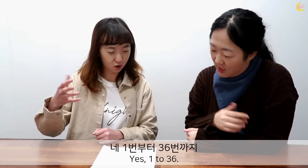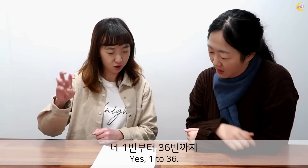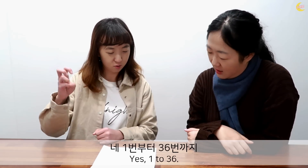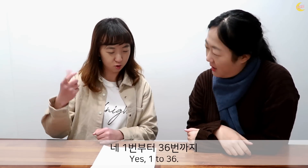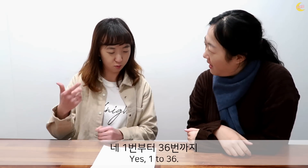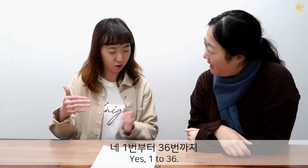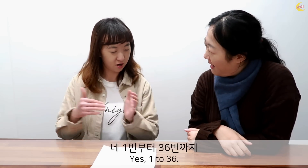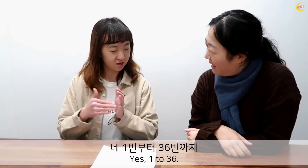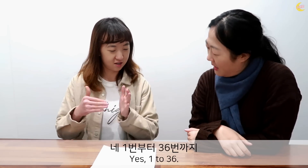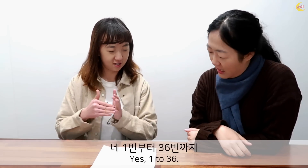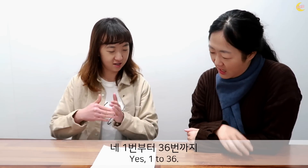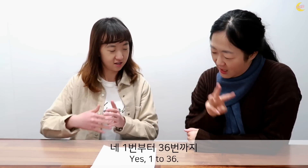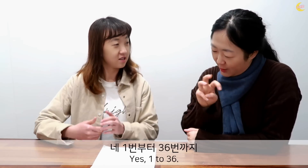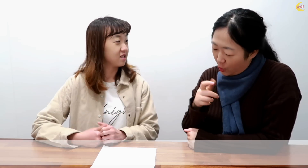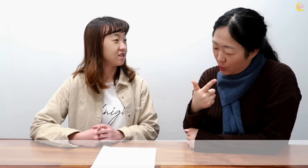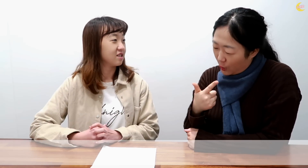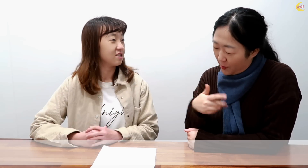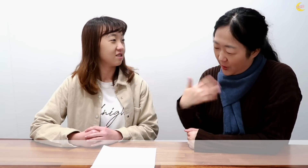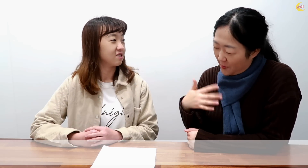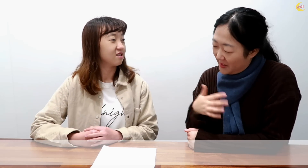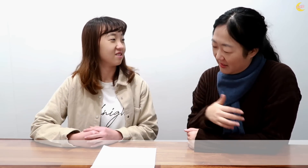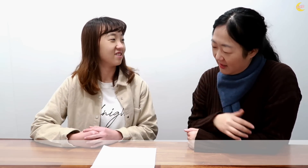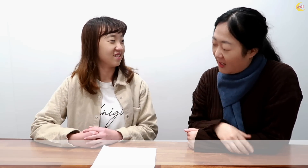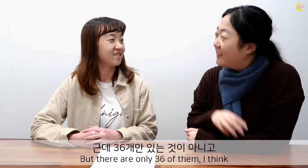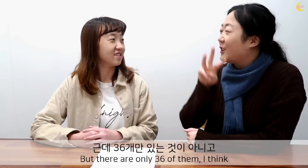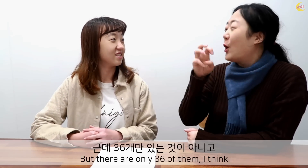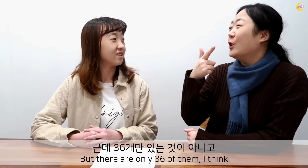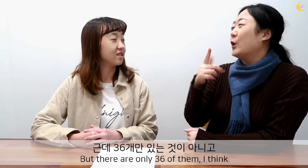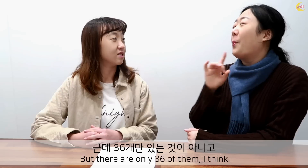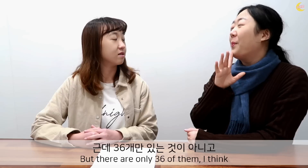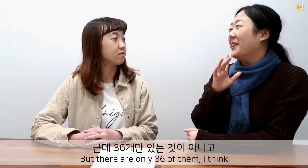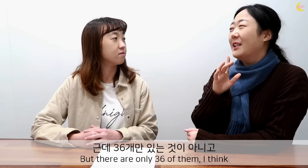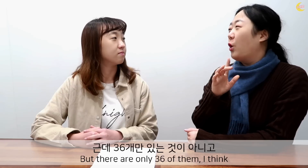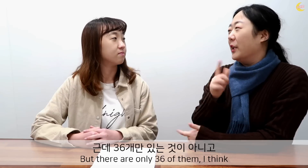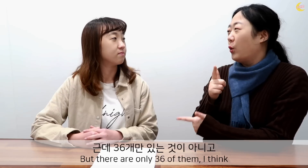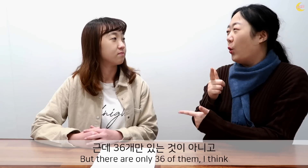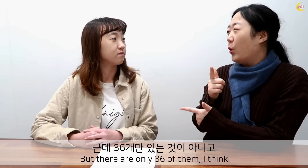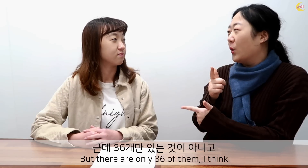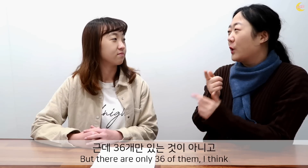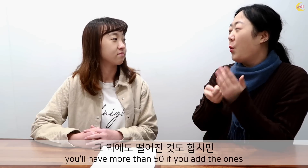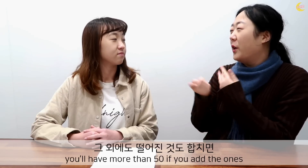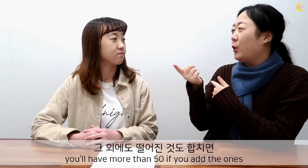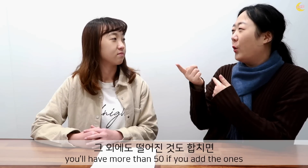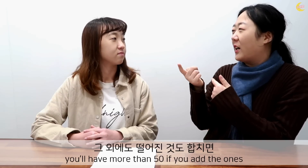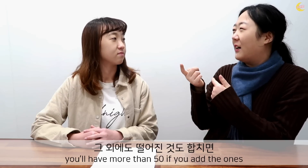Yes, 1 to 36. But there are only 36 of them,